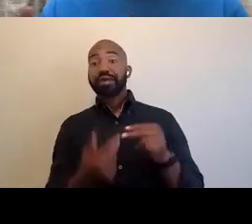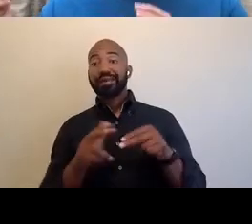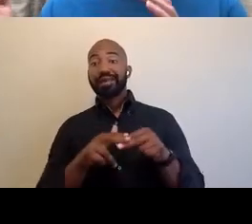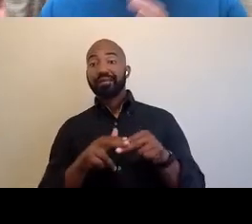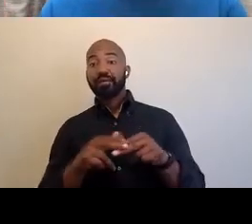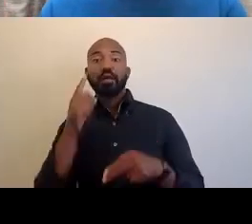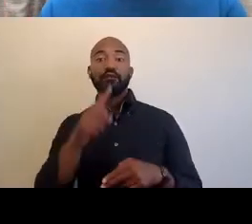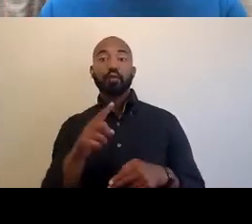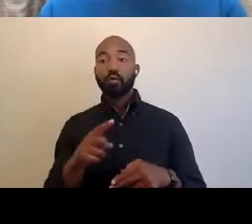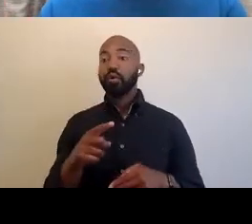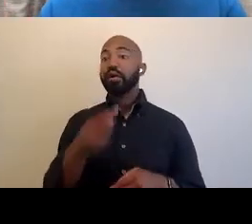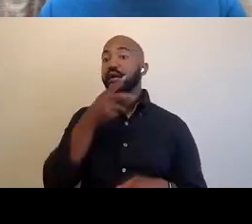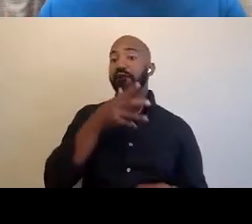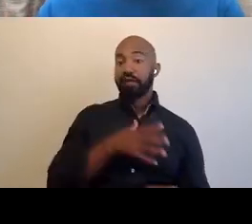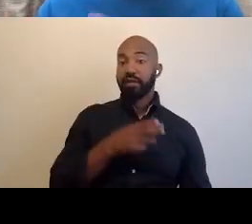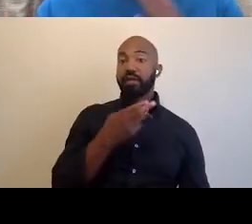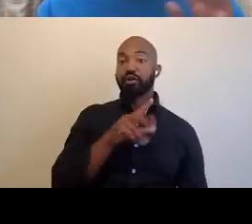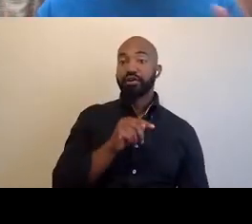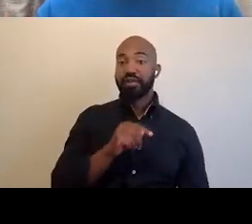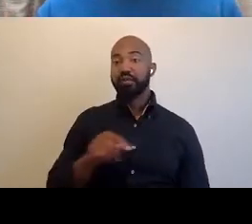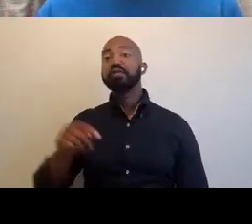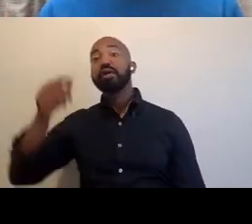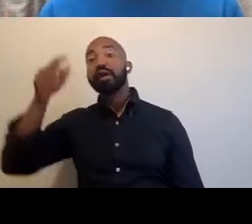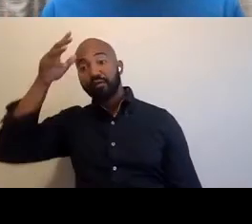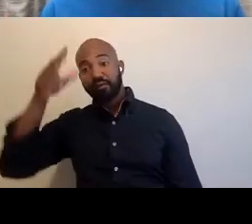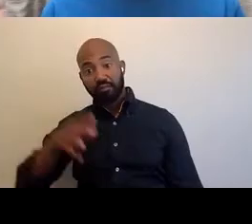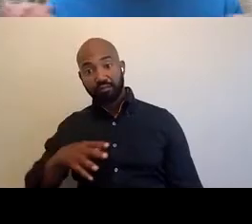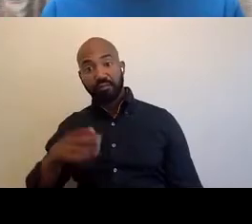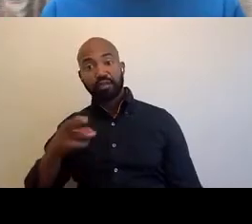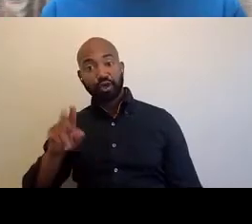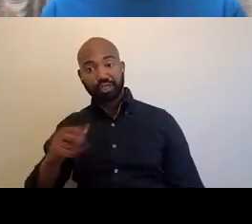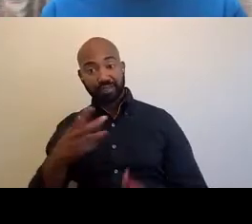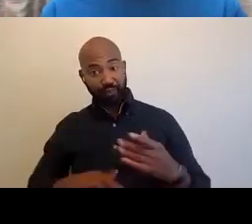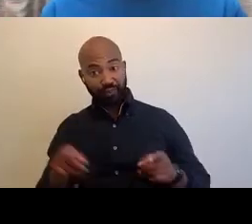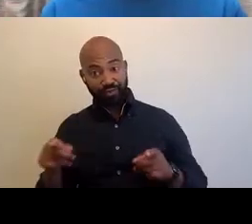as well as masculizing hormone therapy, so I would just recommend being physically engaged